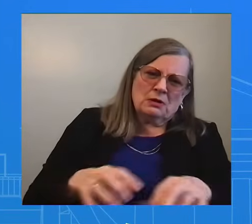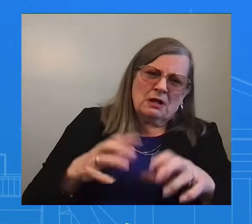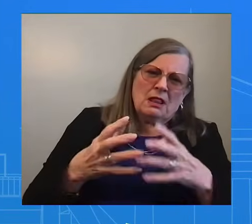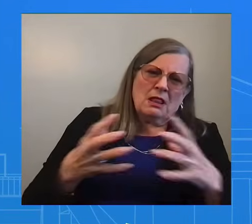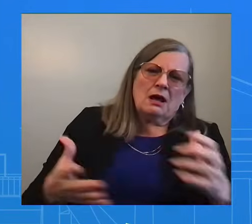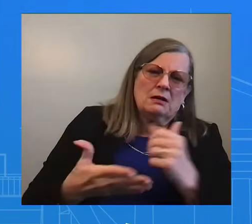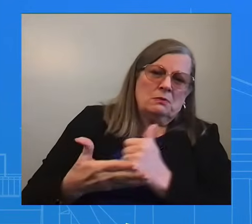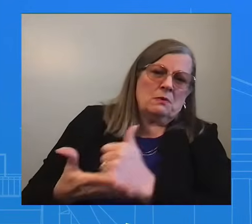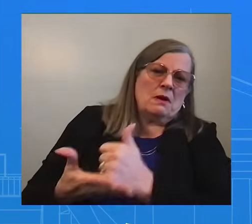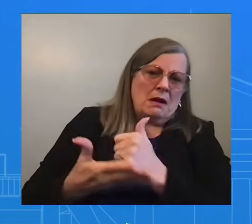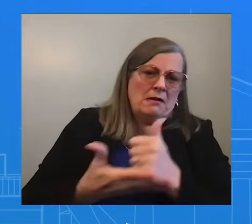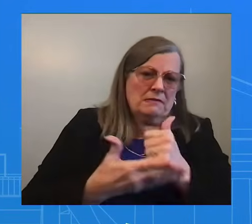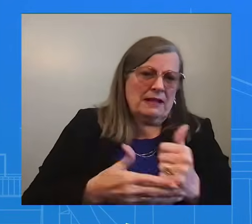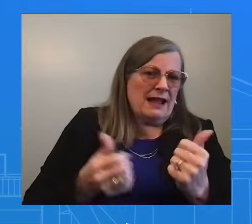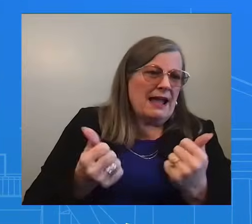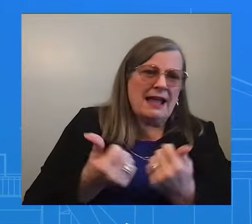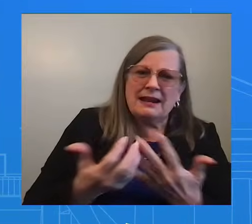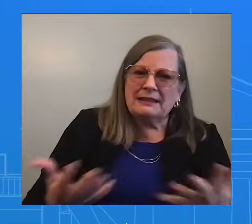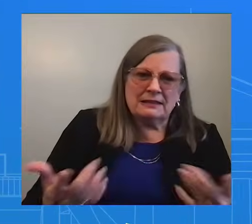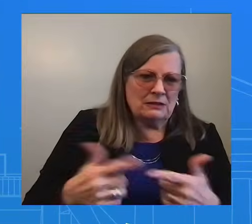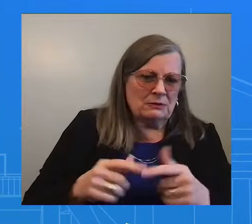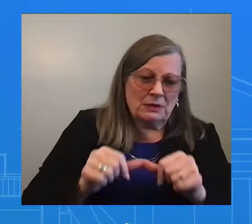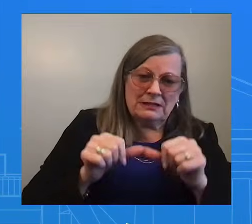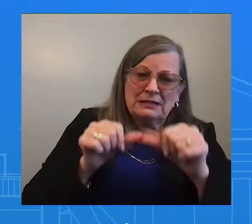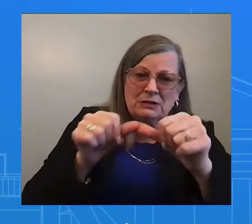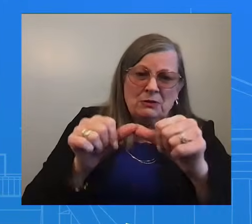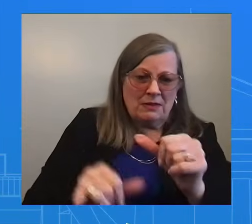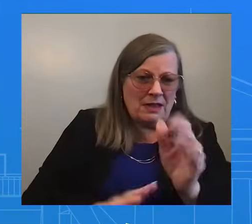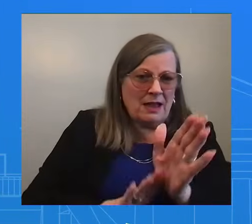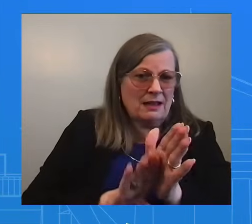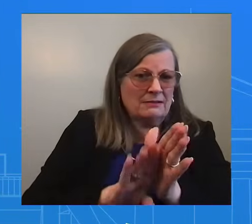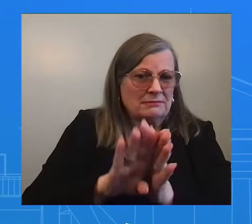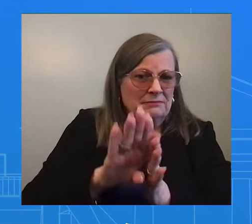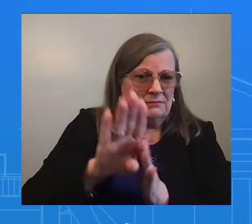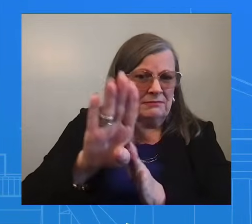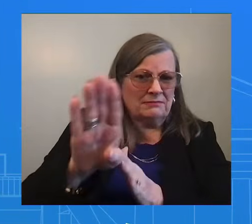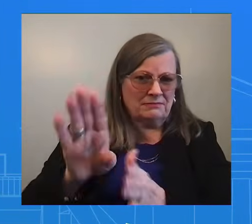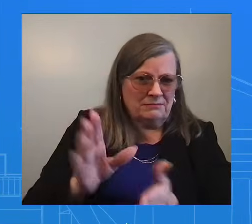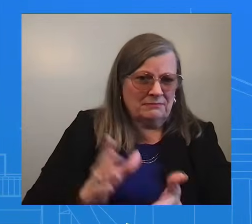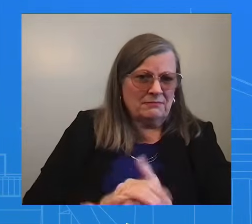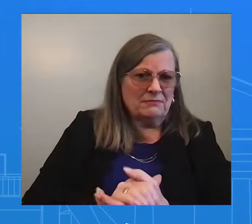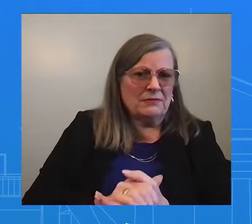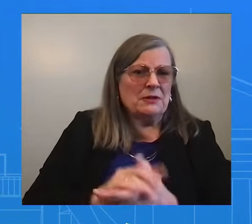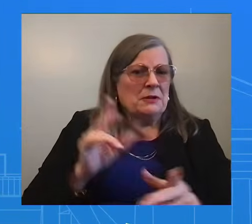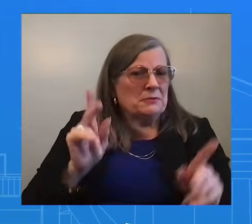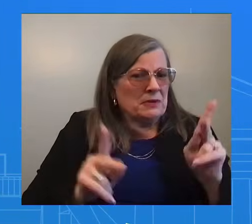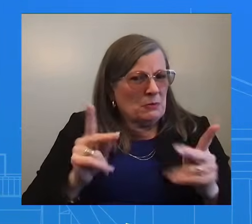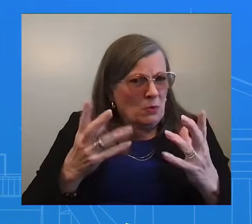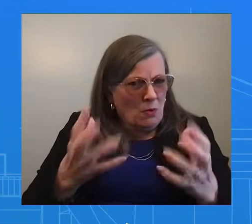and I think that's a good path. That's what the American people want to see, and -- and, at the same time, lower costs for Americans,